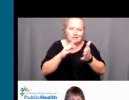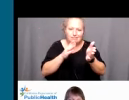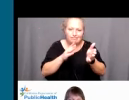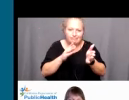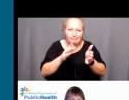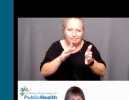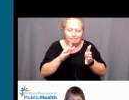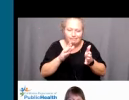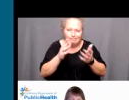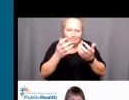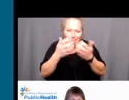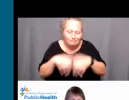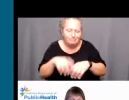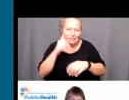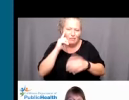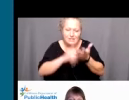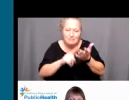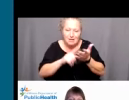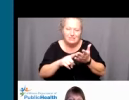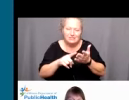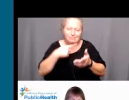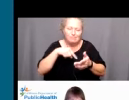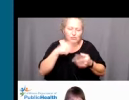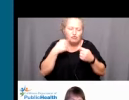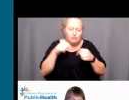It's an issue that we've been trying to address.